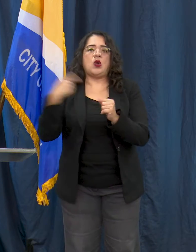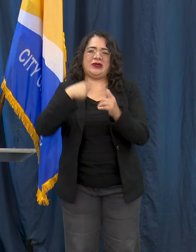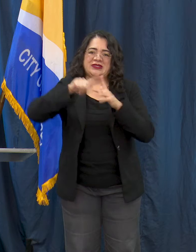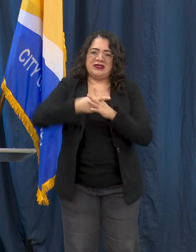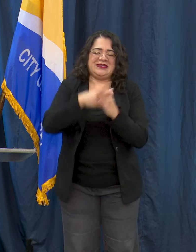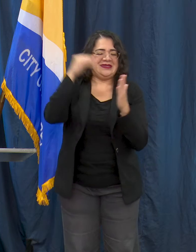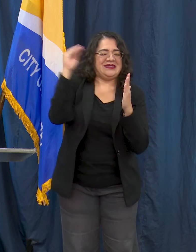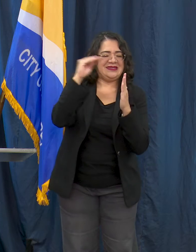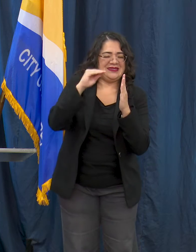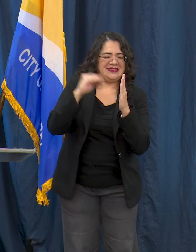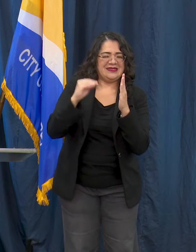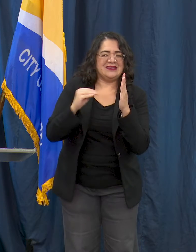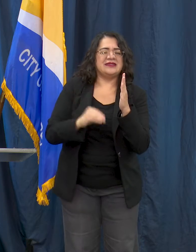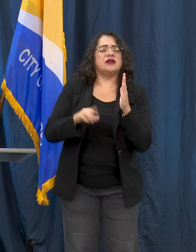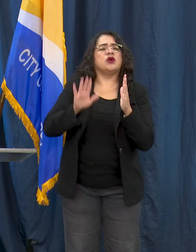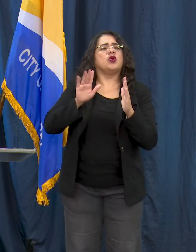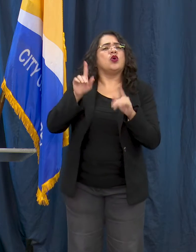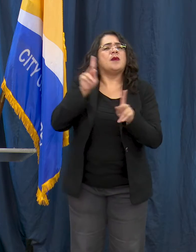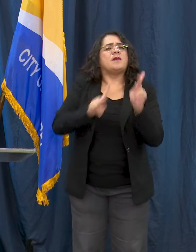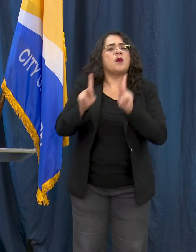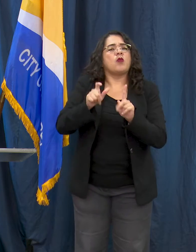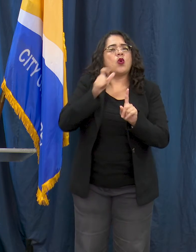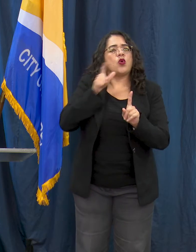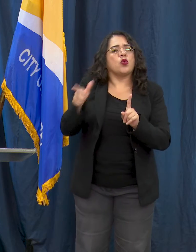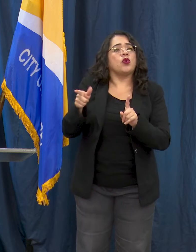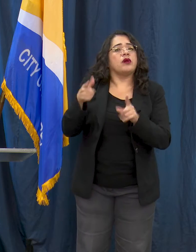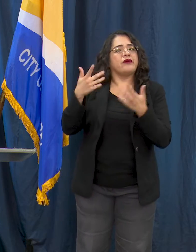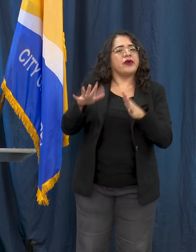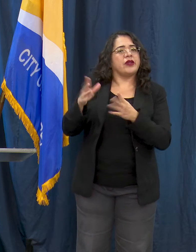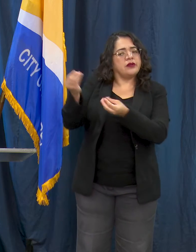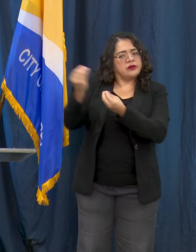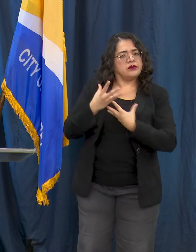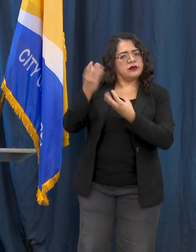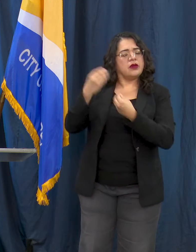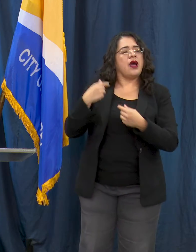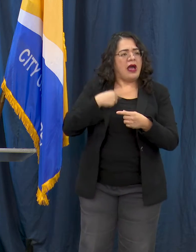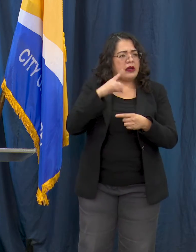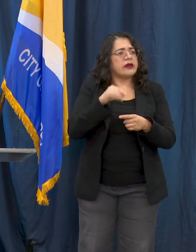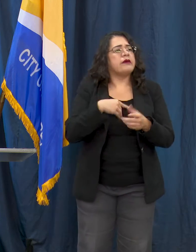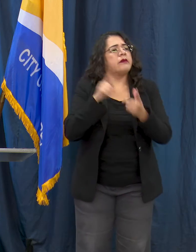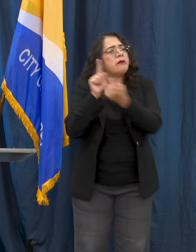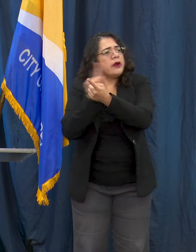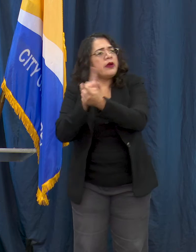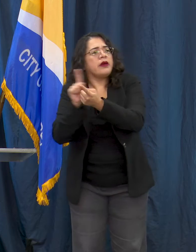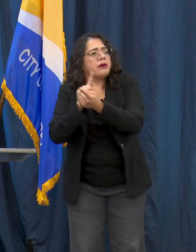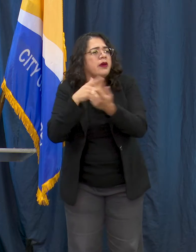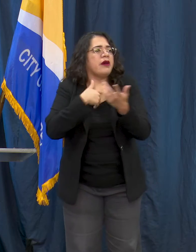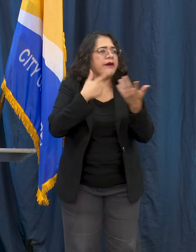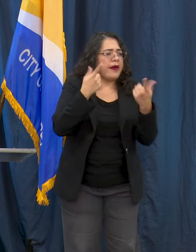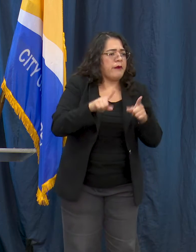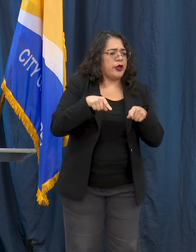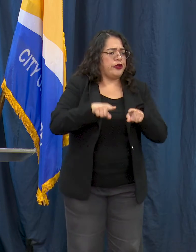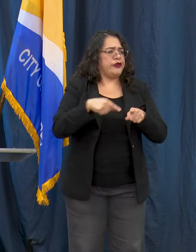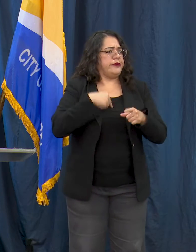to contact all those people, and warn them that they were exposed to an individual with potential-- or that warns them of a